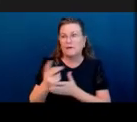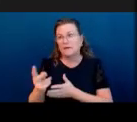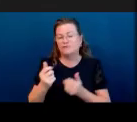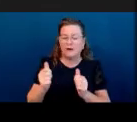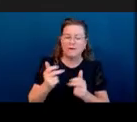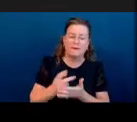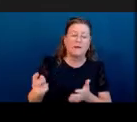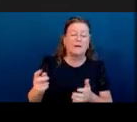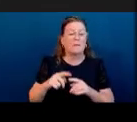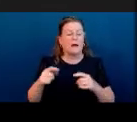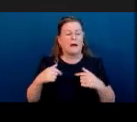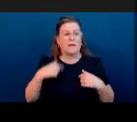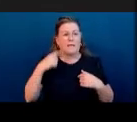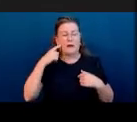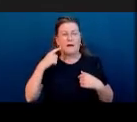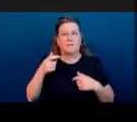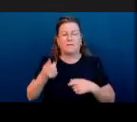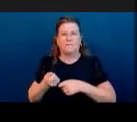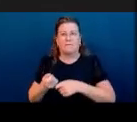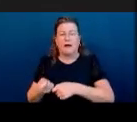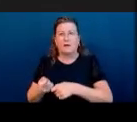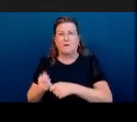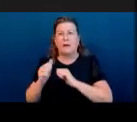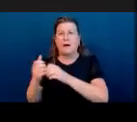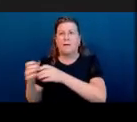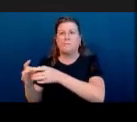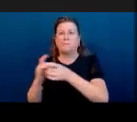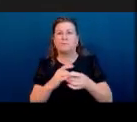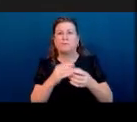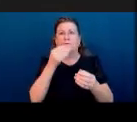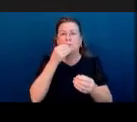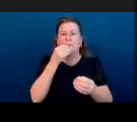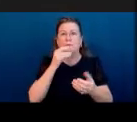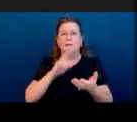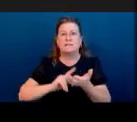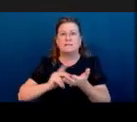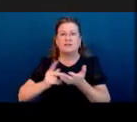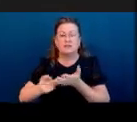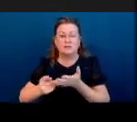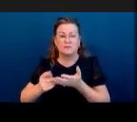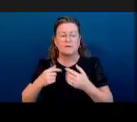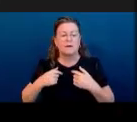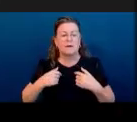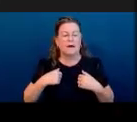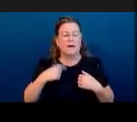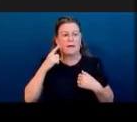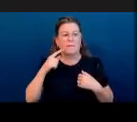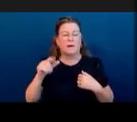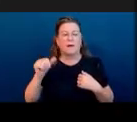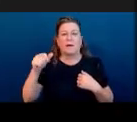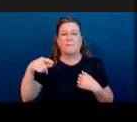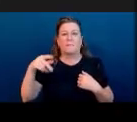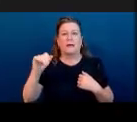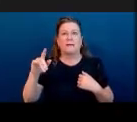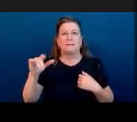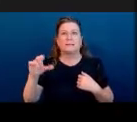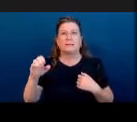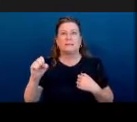vacuum have to do with food, or what does a vacuum have to do with the kitchen? And I thought about appliances. So we started